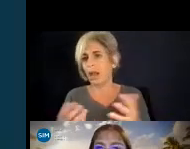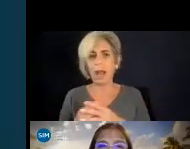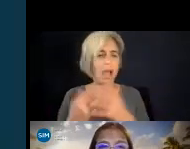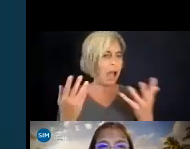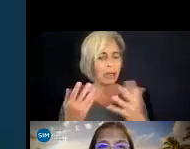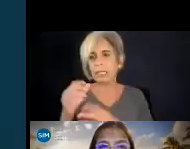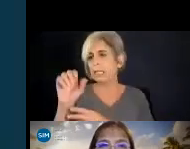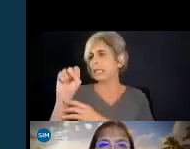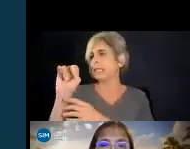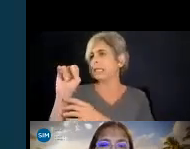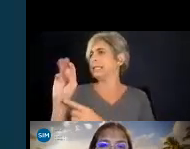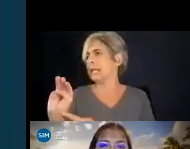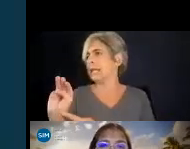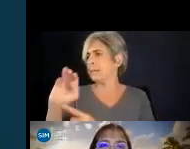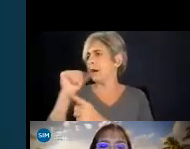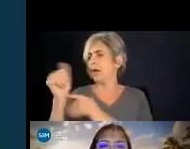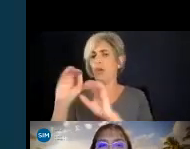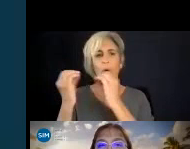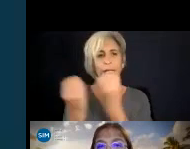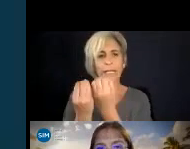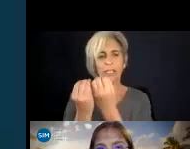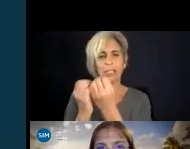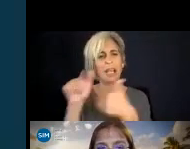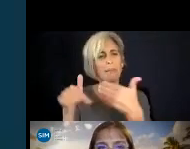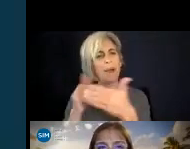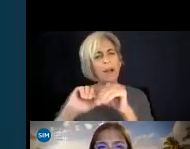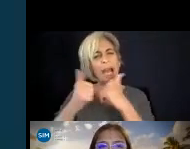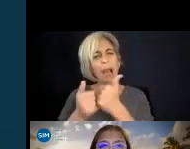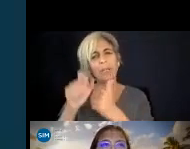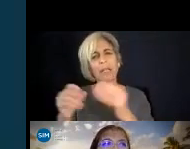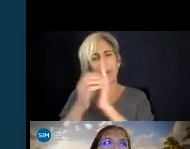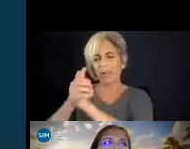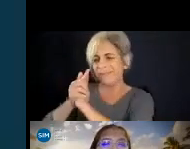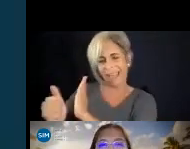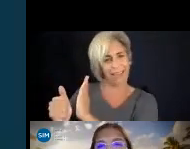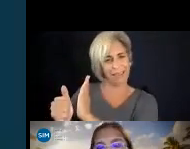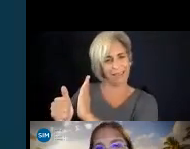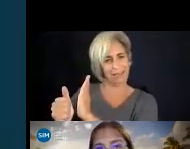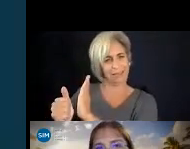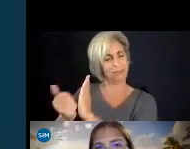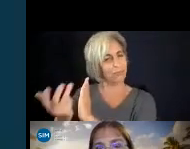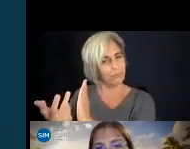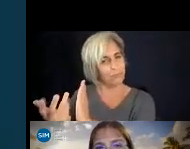SIM and other organizations about how we need more talent. Well, if we're not designing accessible